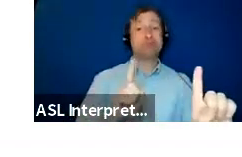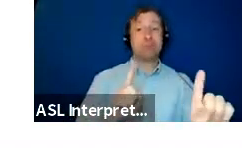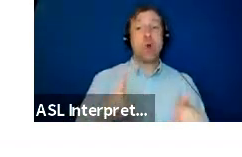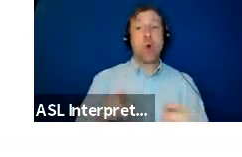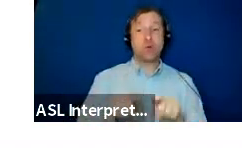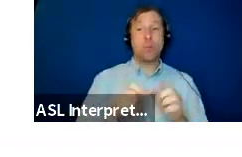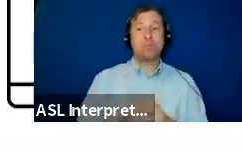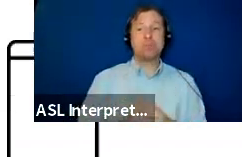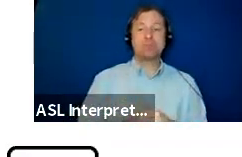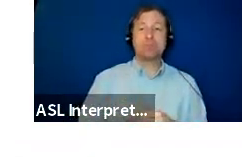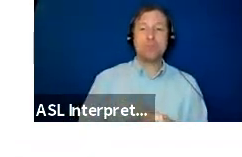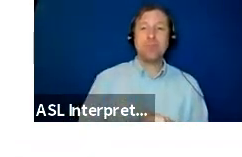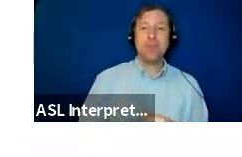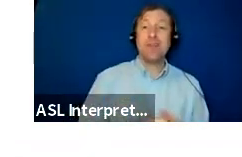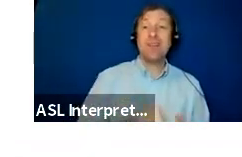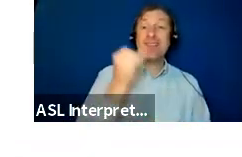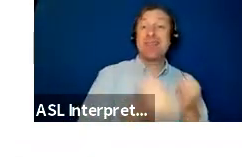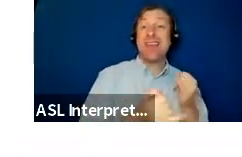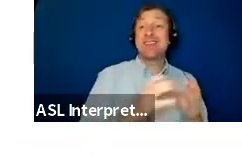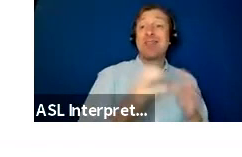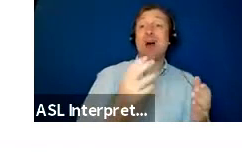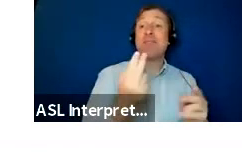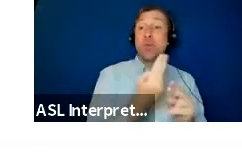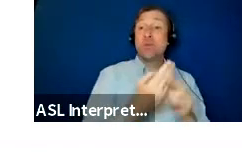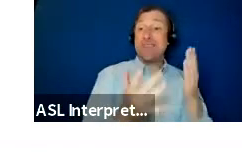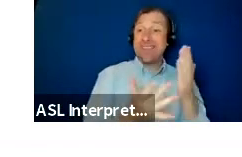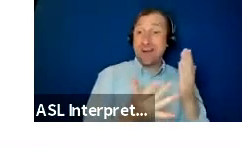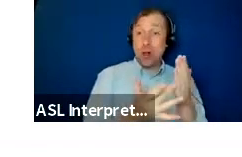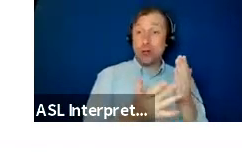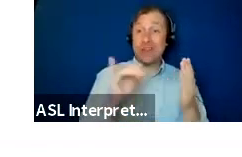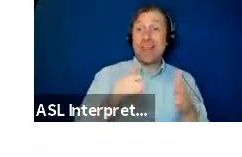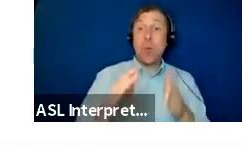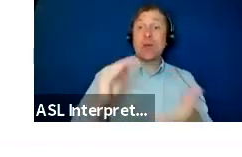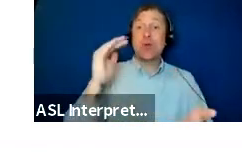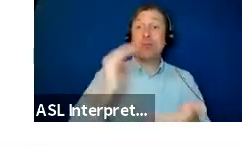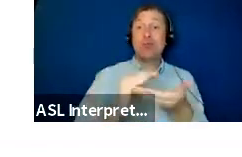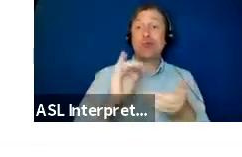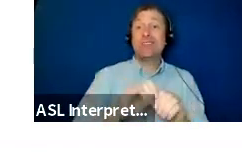Finally, there will be a lot of use of technology as part of a way to try and reduce COVID exposure.